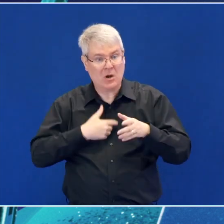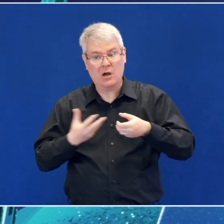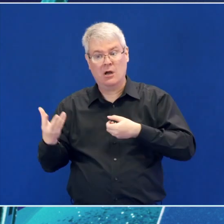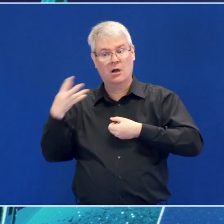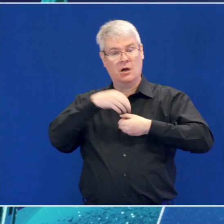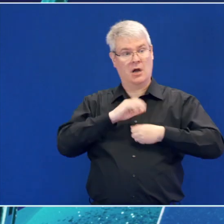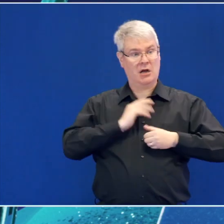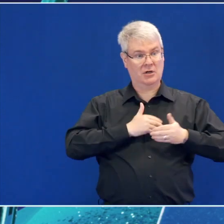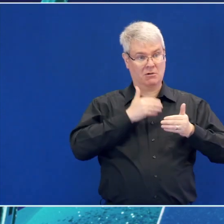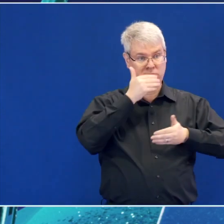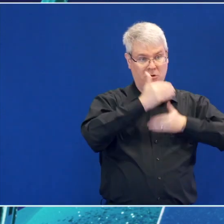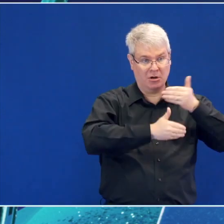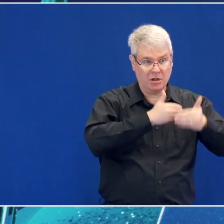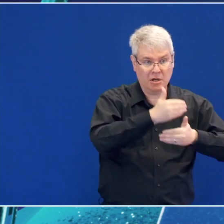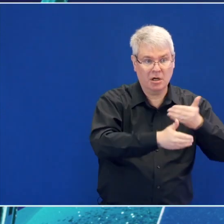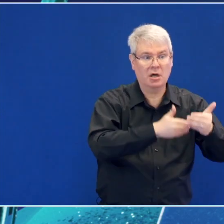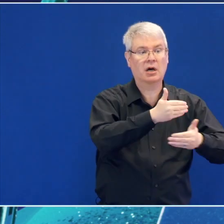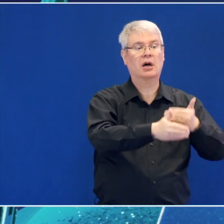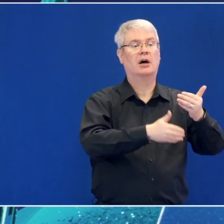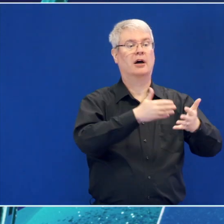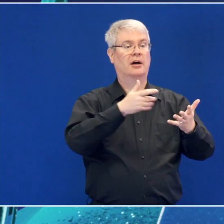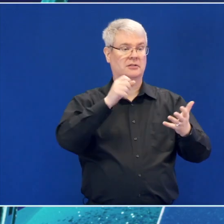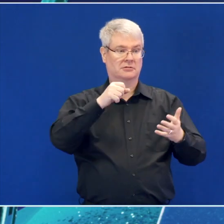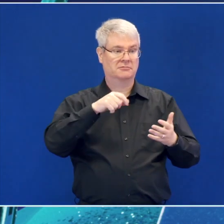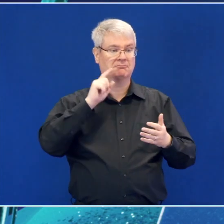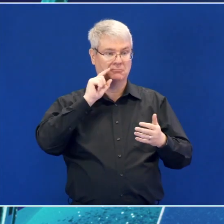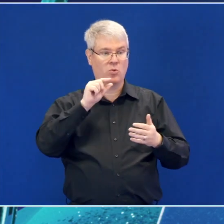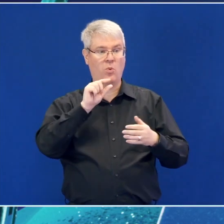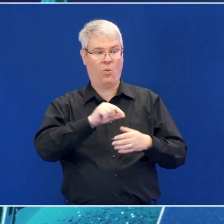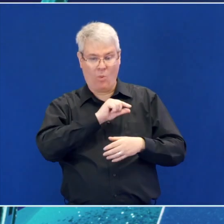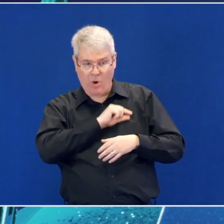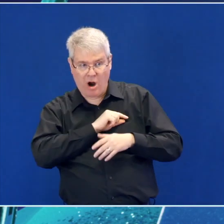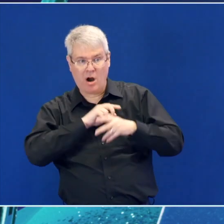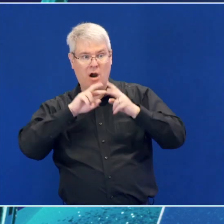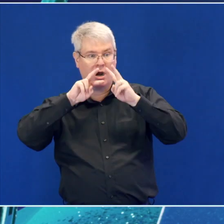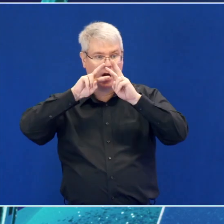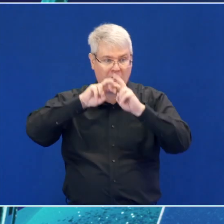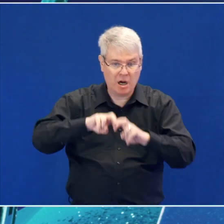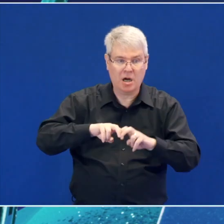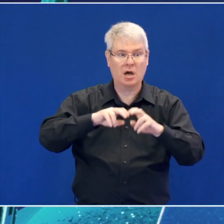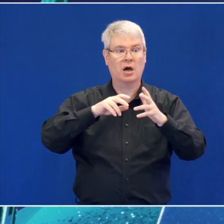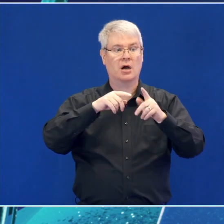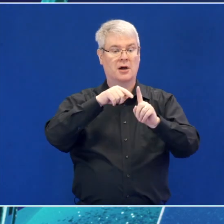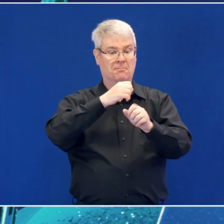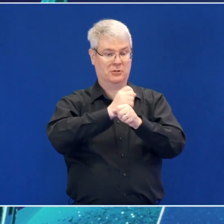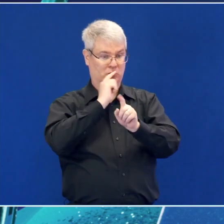where we enhance the agents in a deterministic way with things that do comprehensive audits